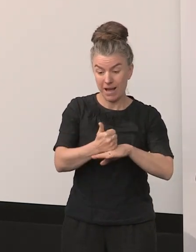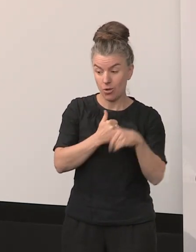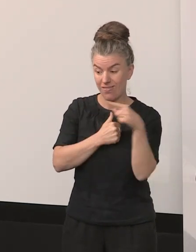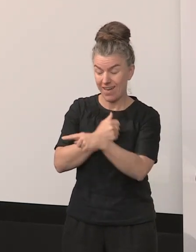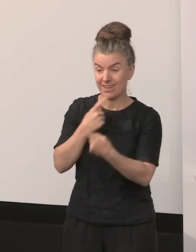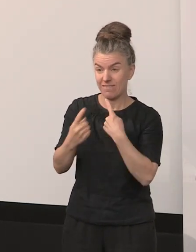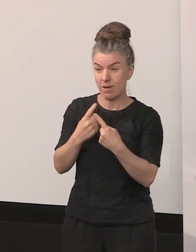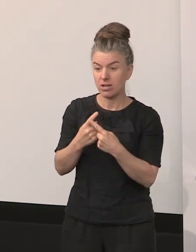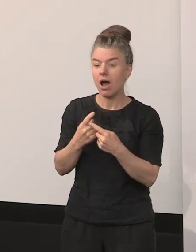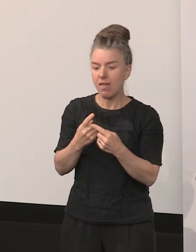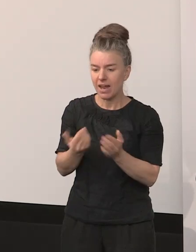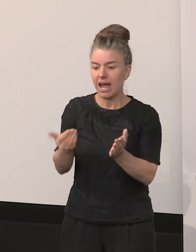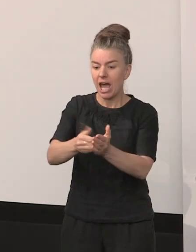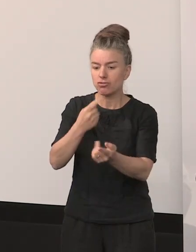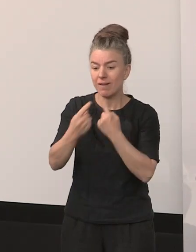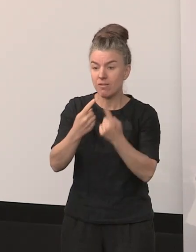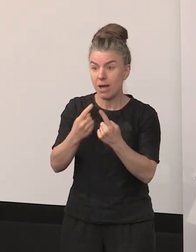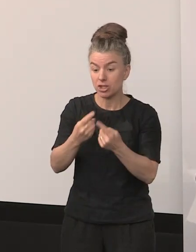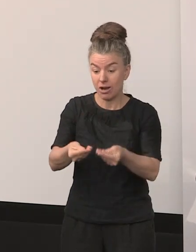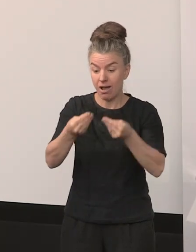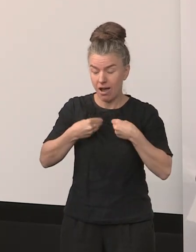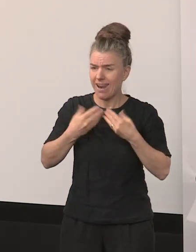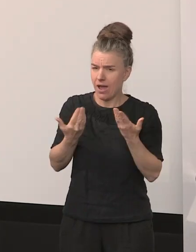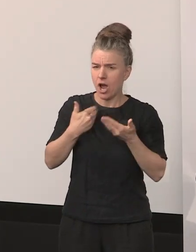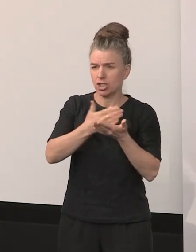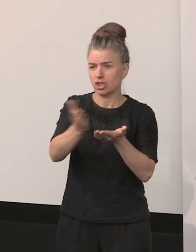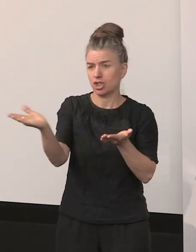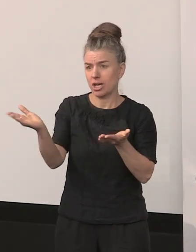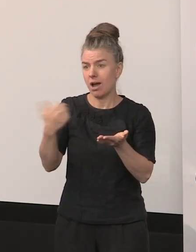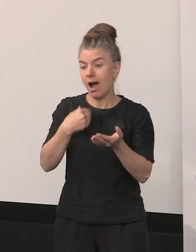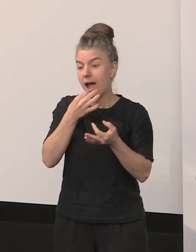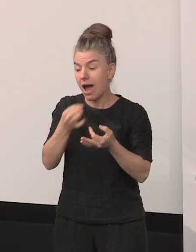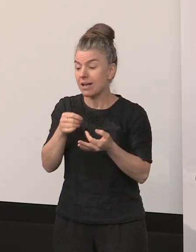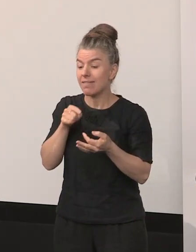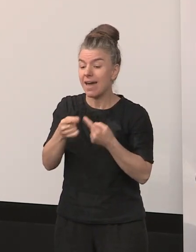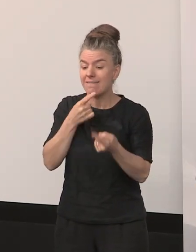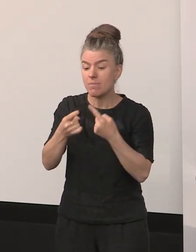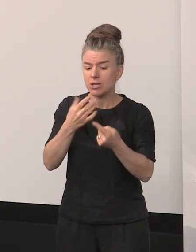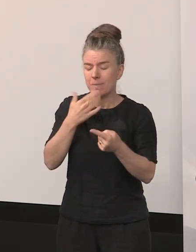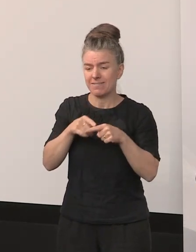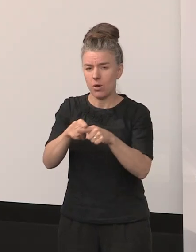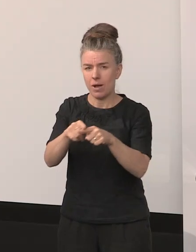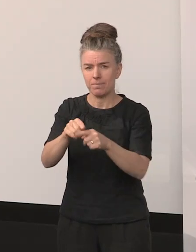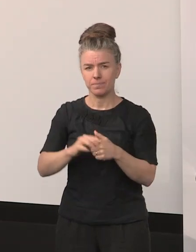extent of the information I had. And the action that was being taken was based on that information. Now that we have